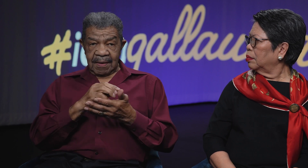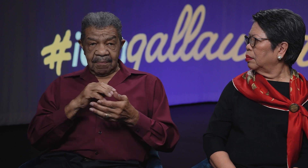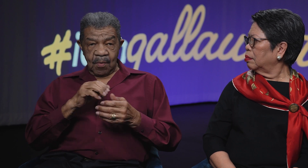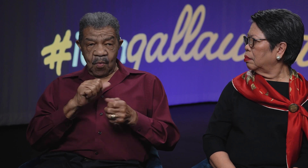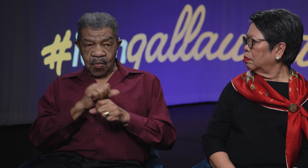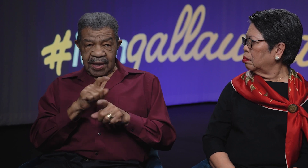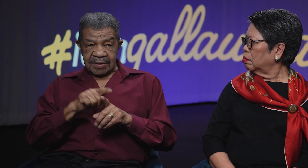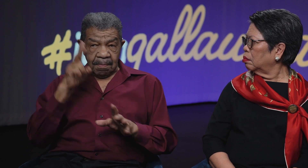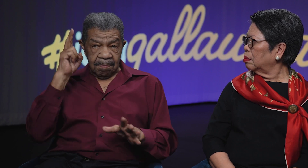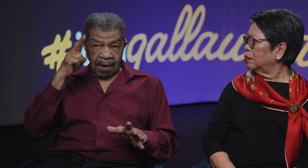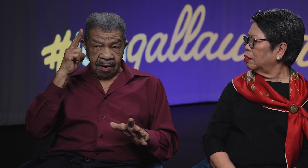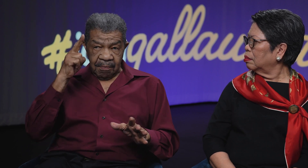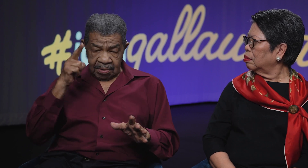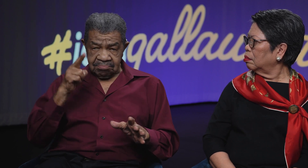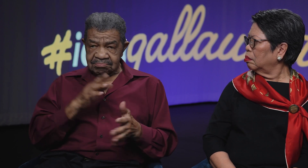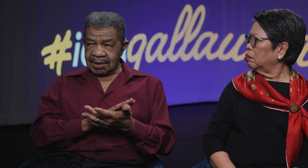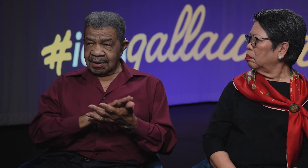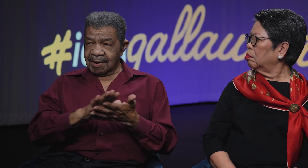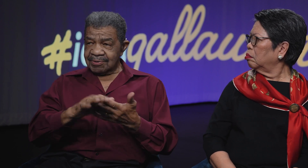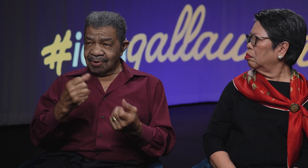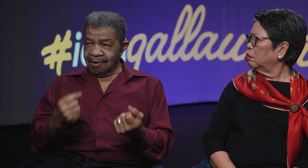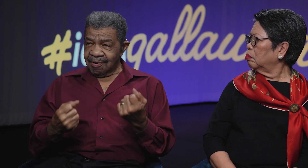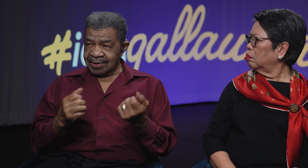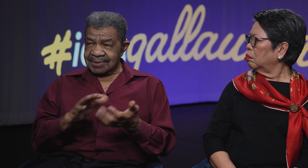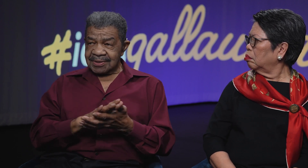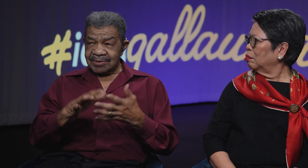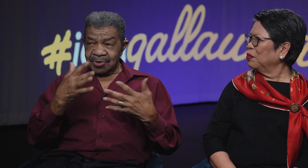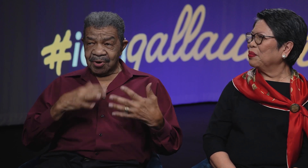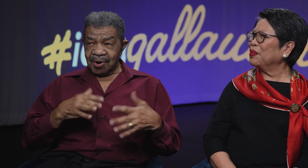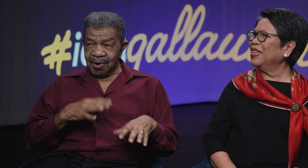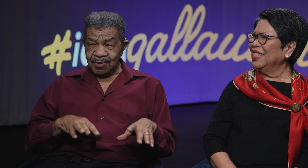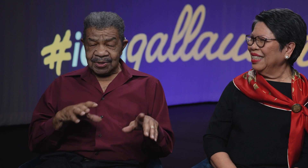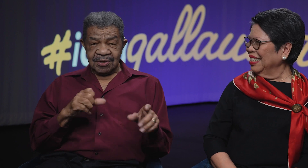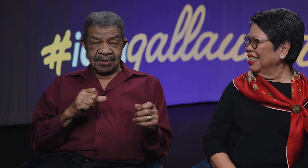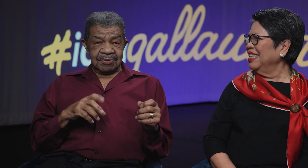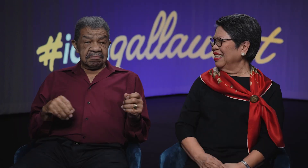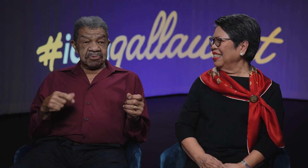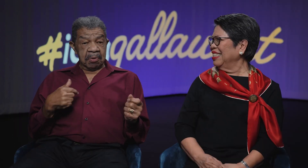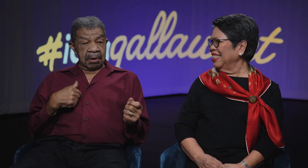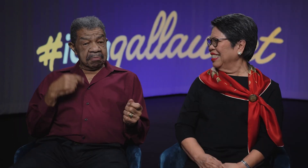and worked as barbers had nice cars, nice clothes,